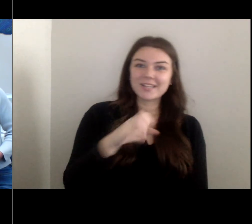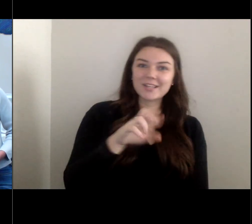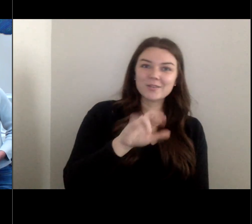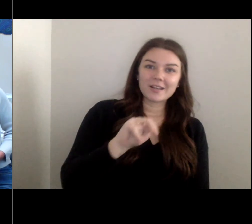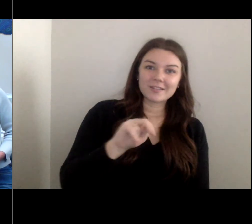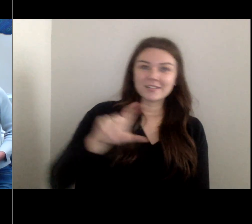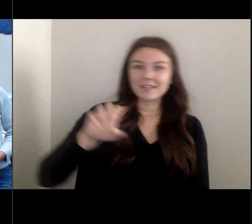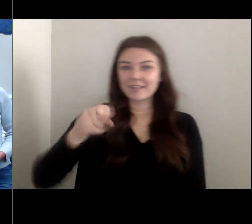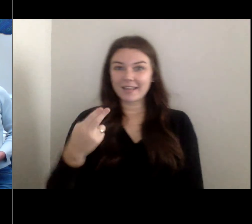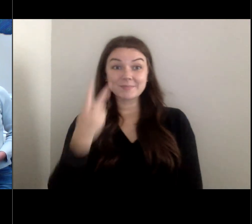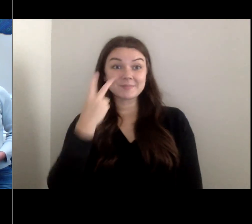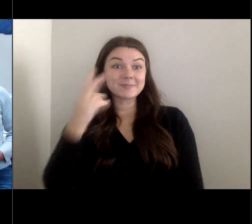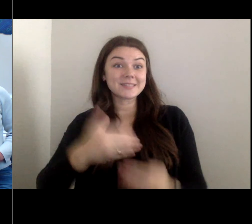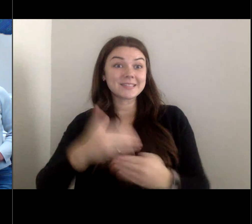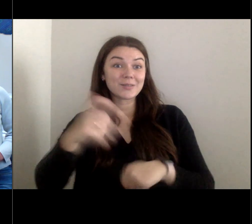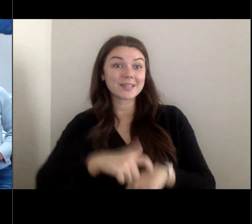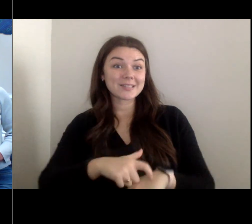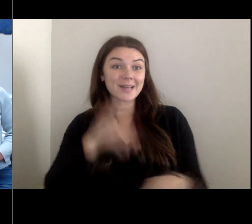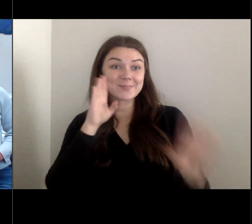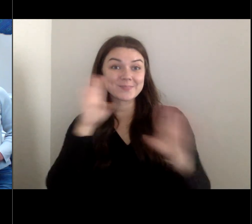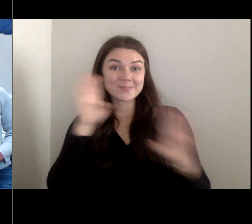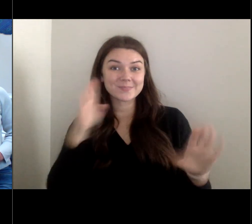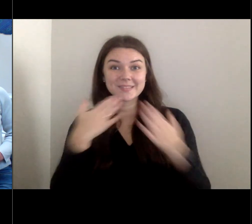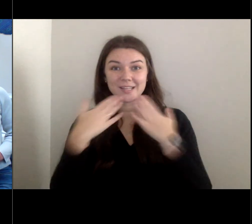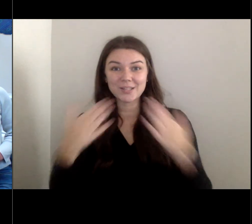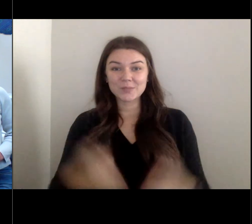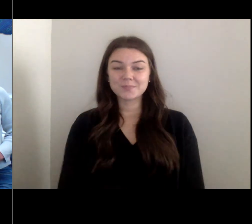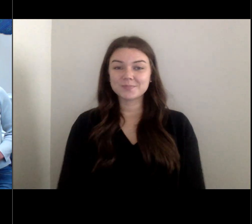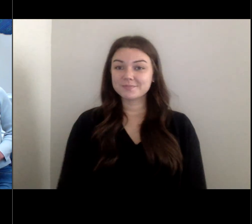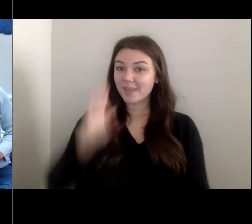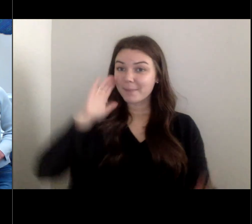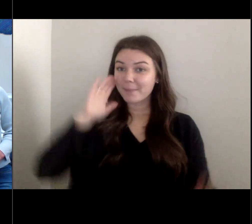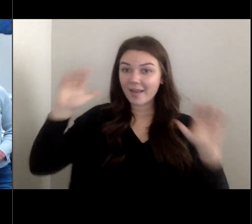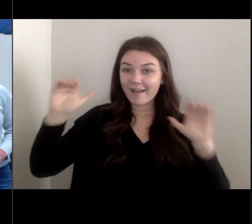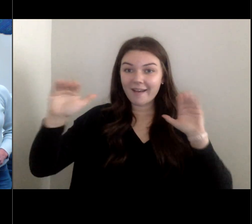and we will see you next time. Thanks very much. Bye everyone! - Bye, thank you!